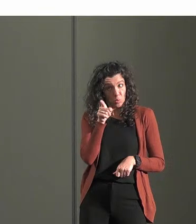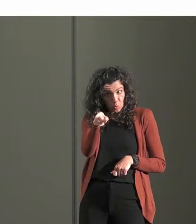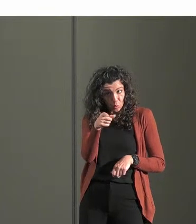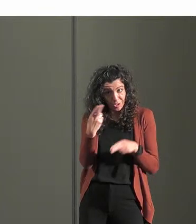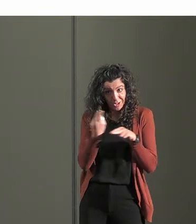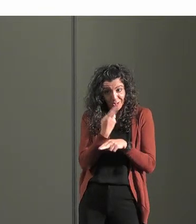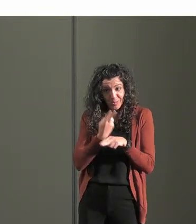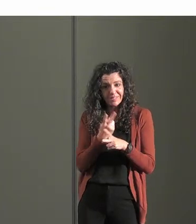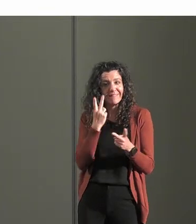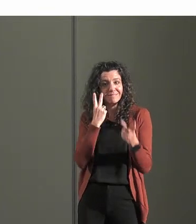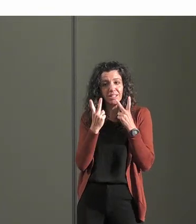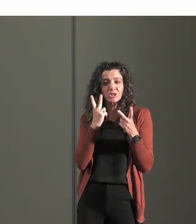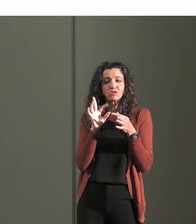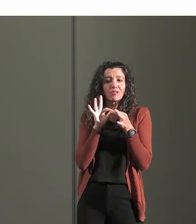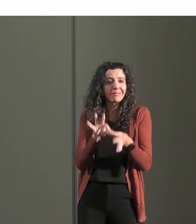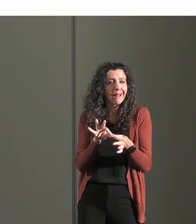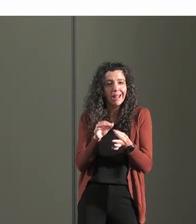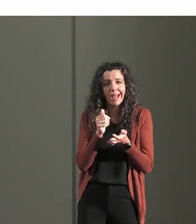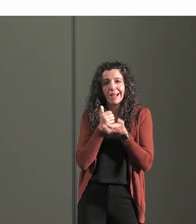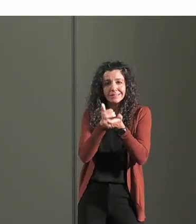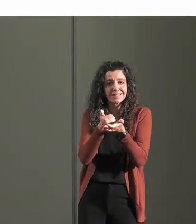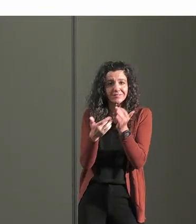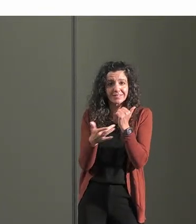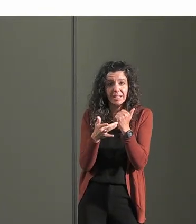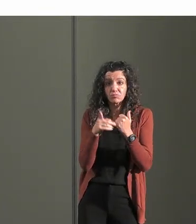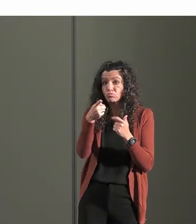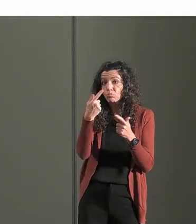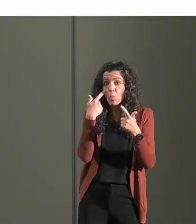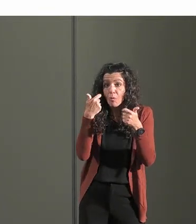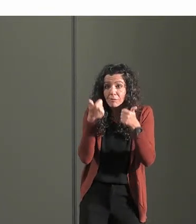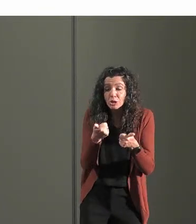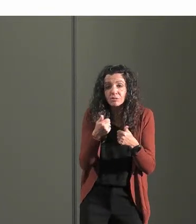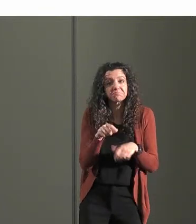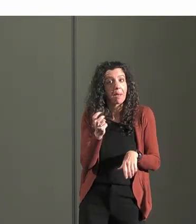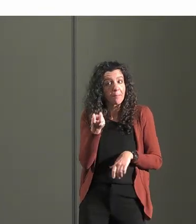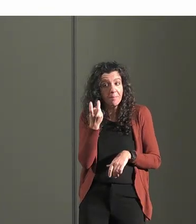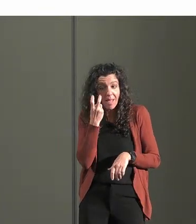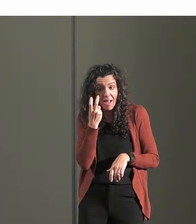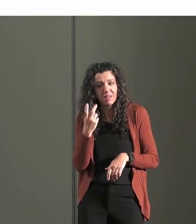decimallerity at Plantinum one at 3 :20. You use vision